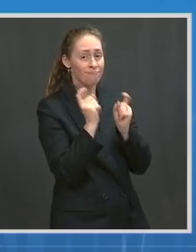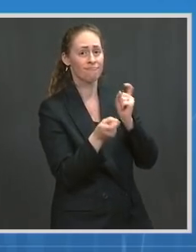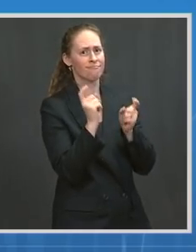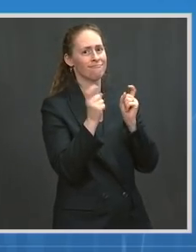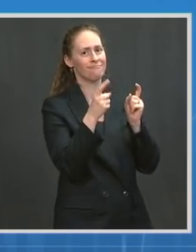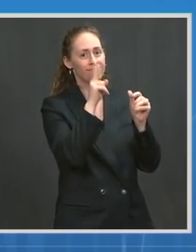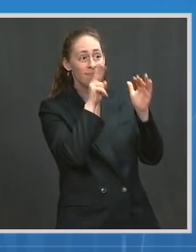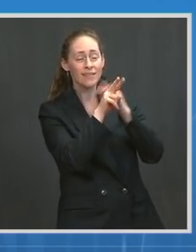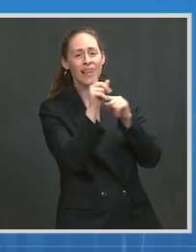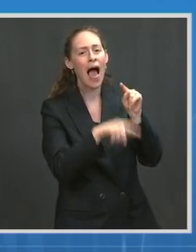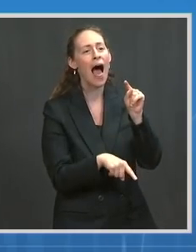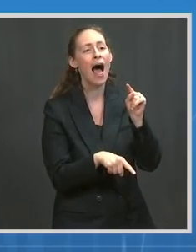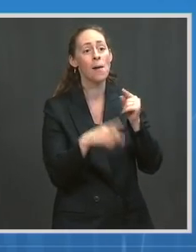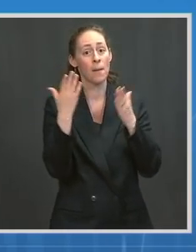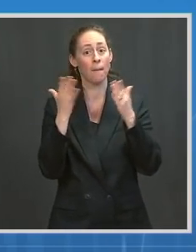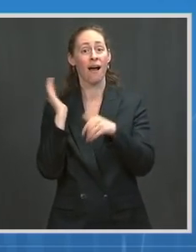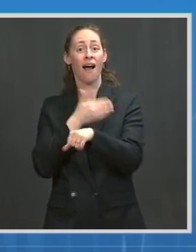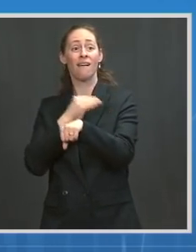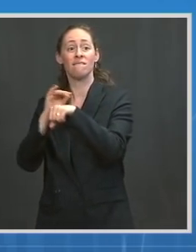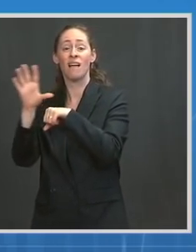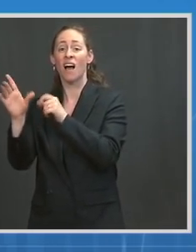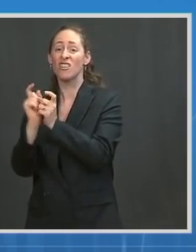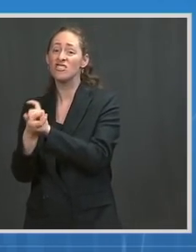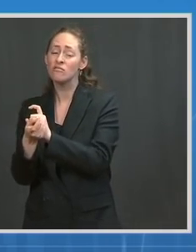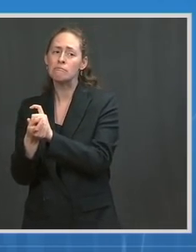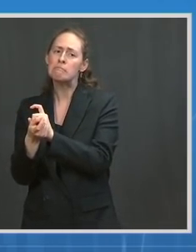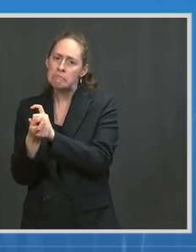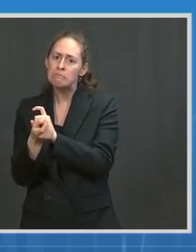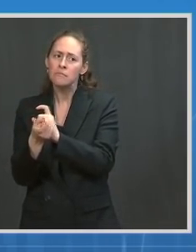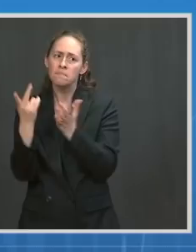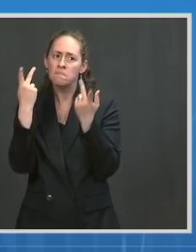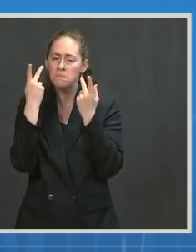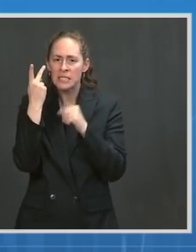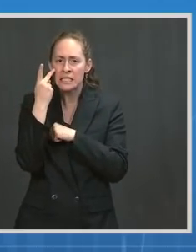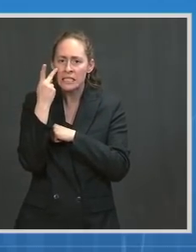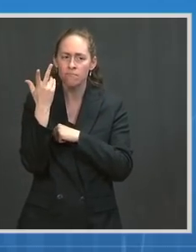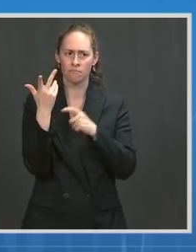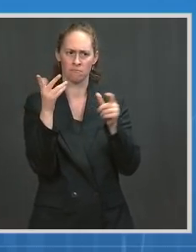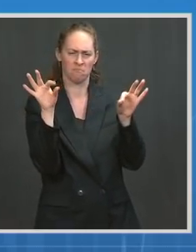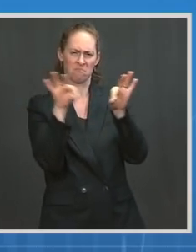the less cases we will have and the less chance of a new spike or additional variants emerging.